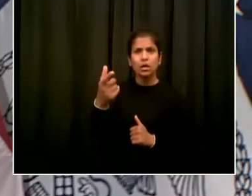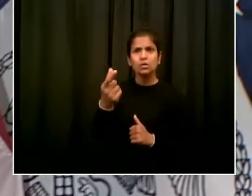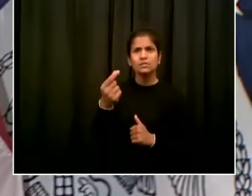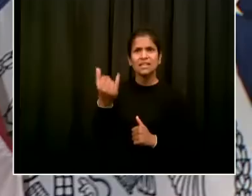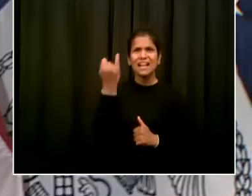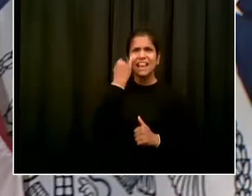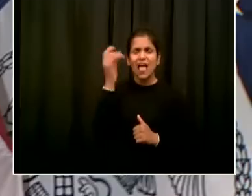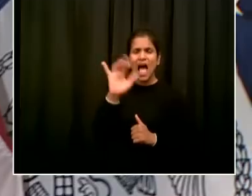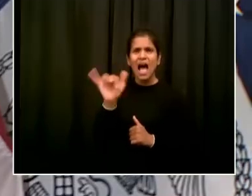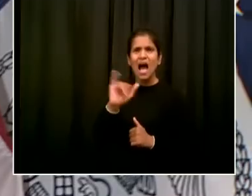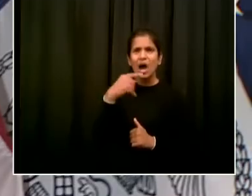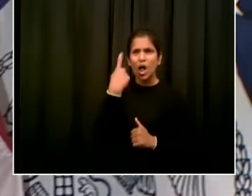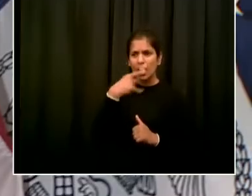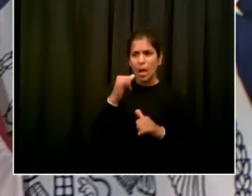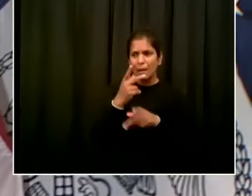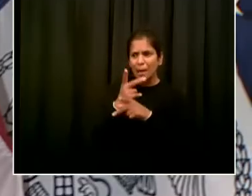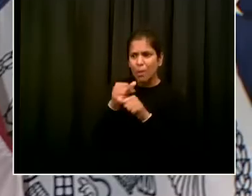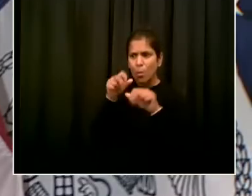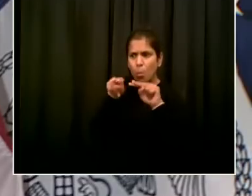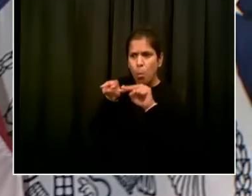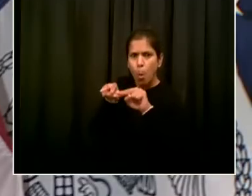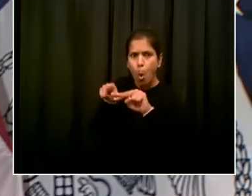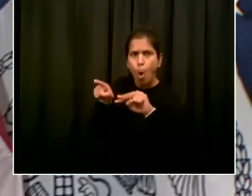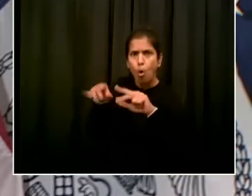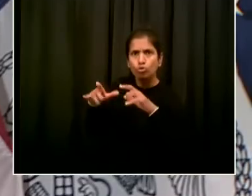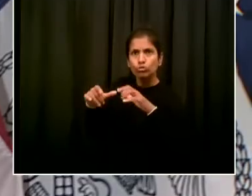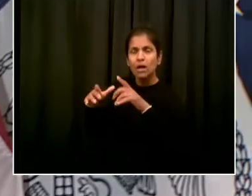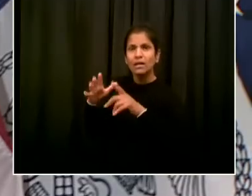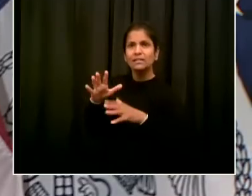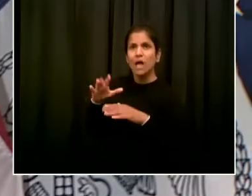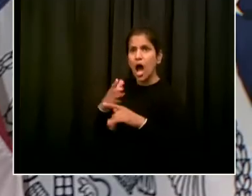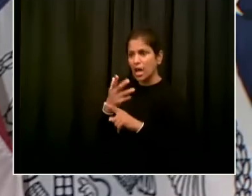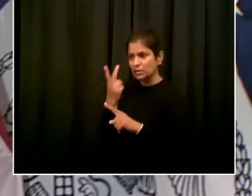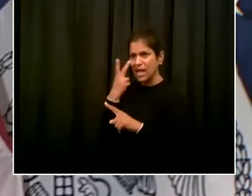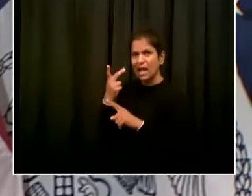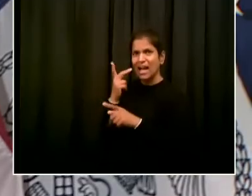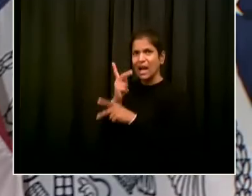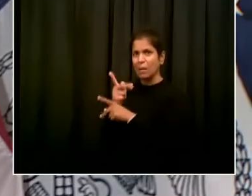BY CLUSTER MAP OR BY ZIP CODE? ARE YOU TRANSLATING THAT? BEFORE ANY